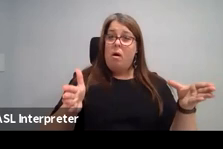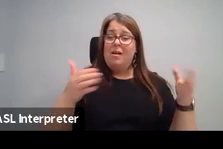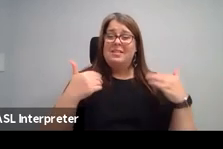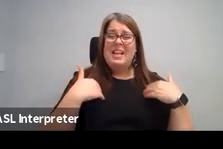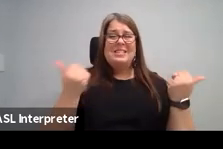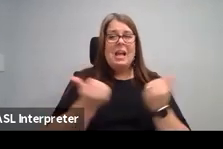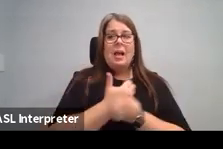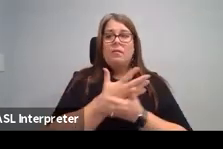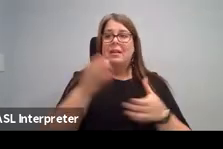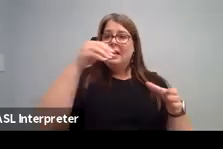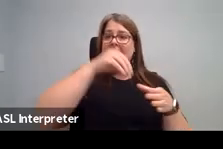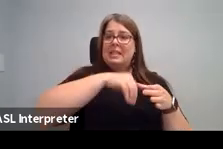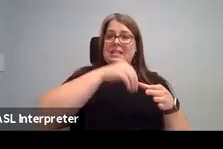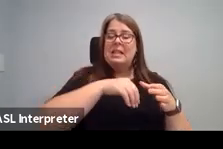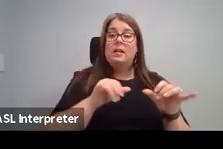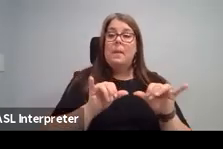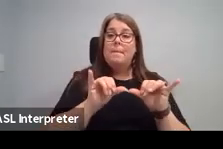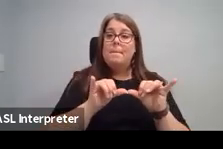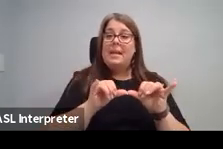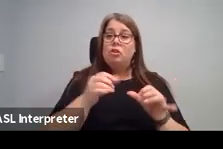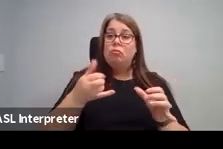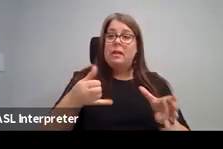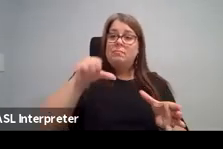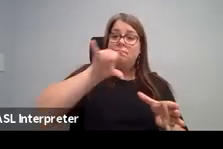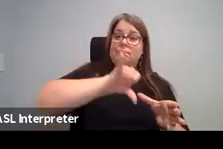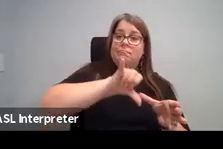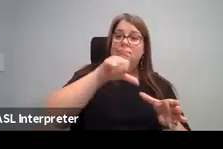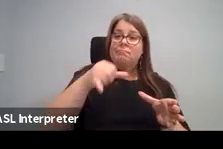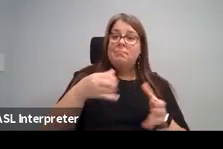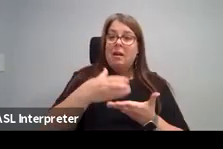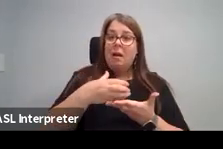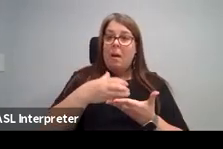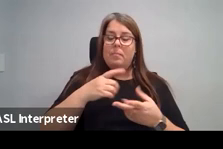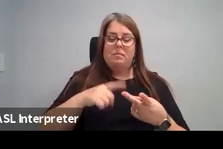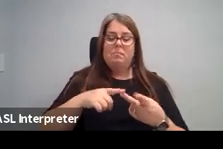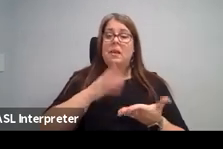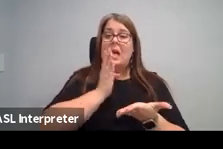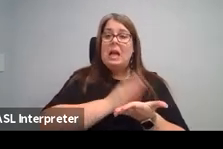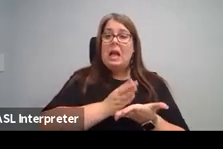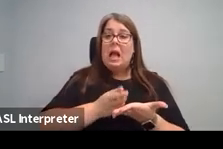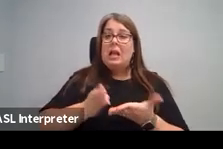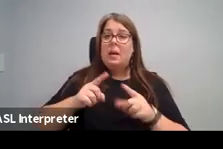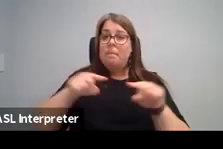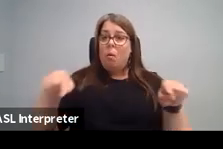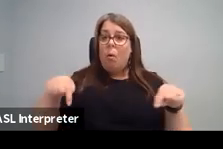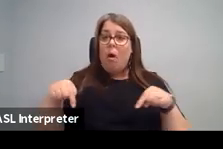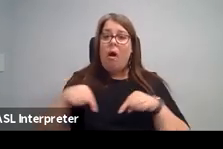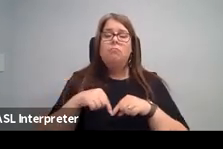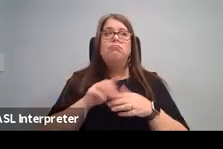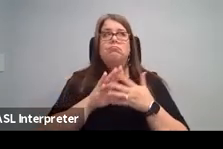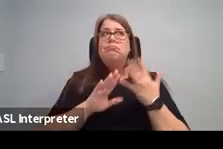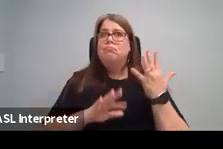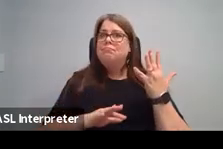Jewyl Alderson Clarke, SDCOE: The measuring cups to the cutting boards and things to actually bake in so depending on where you're at and what you need.